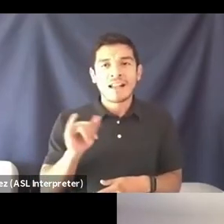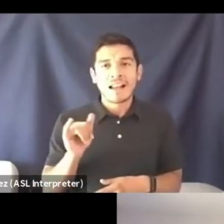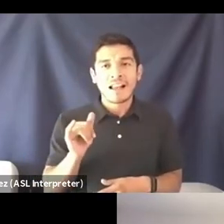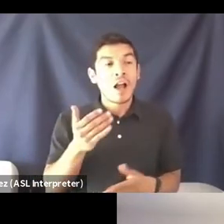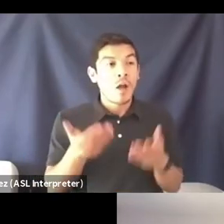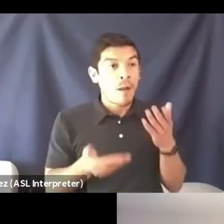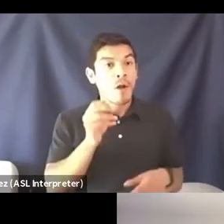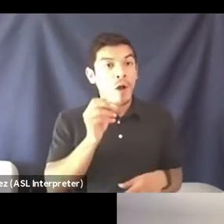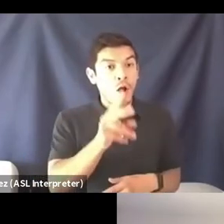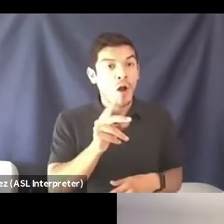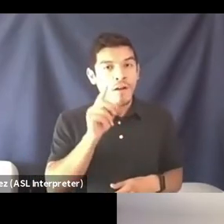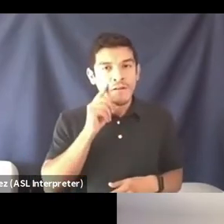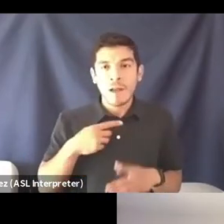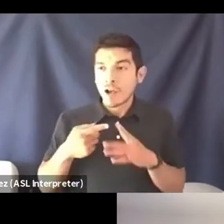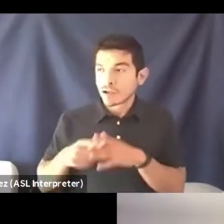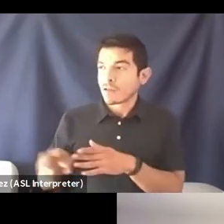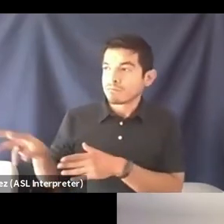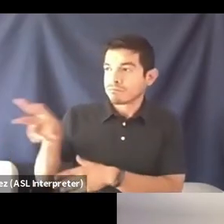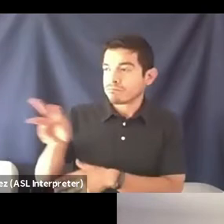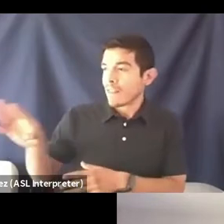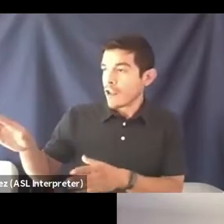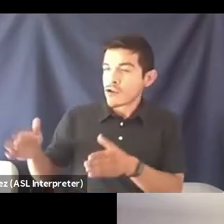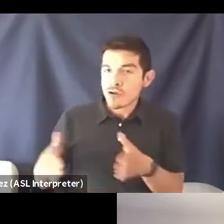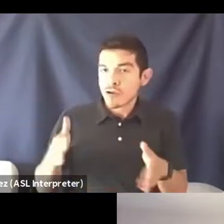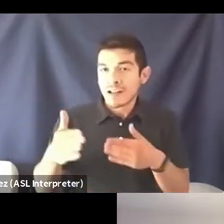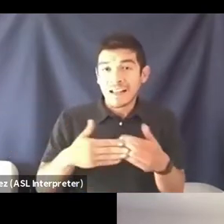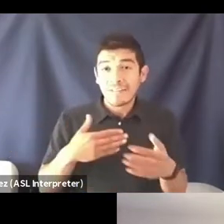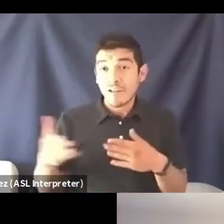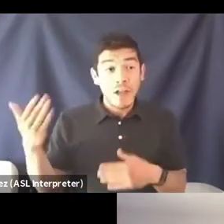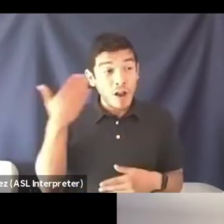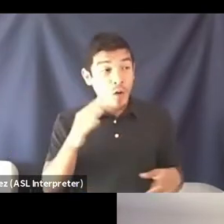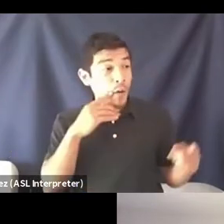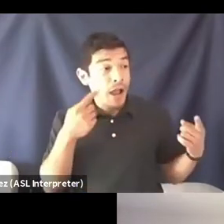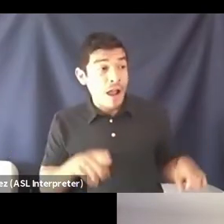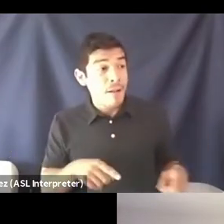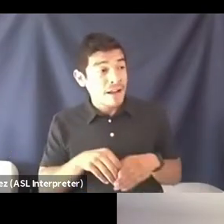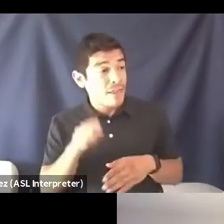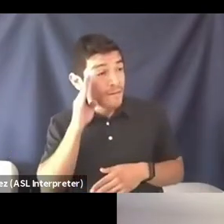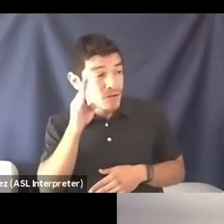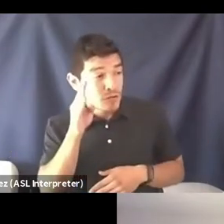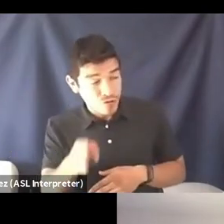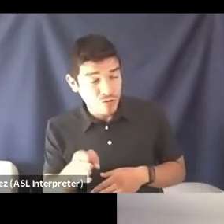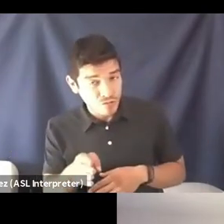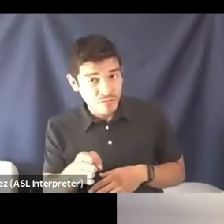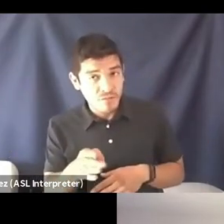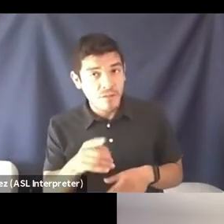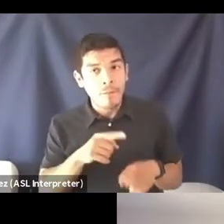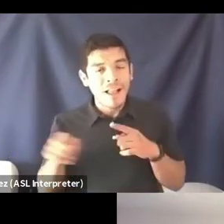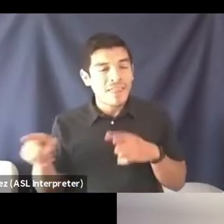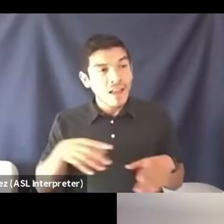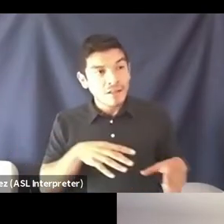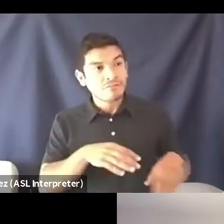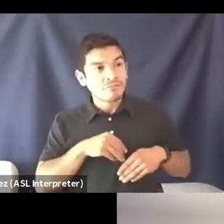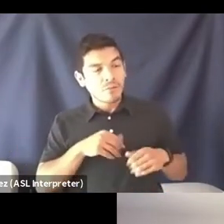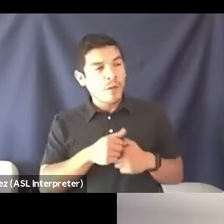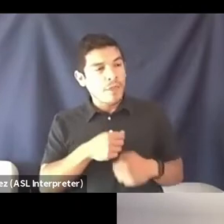just to start documenting their journey. Even though they didn't know what's gonna happen in future. But they are actually on board with us.